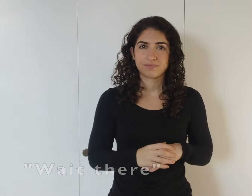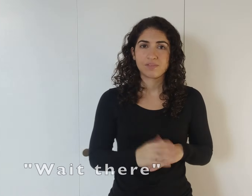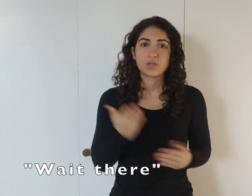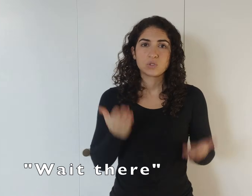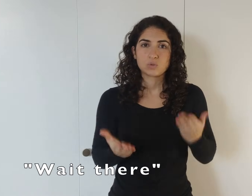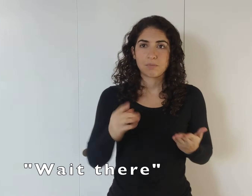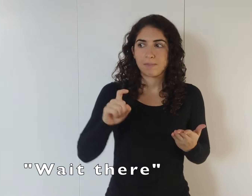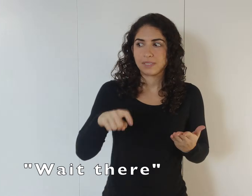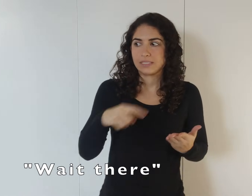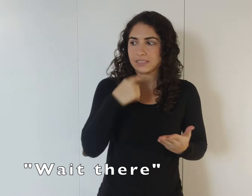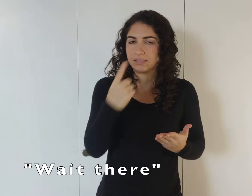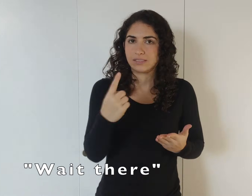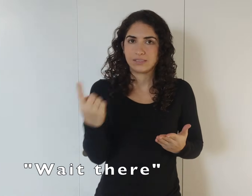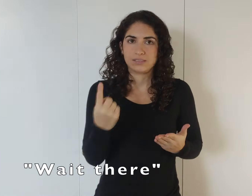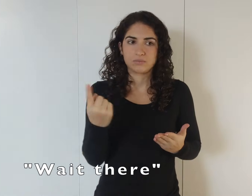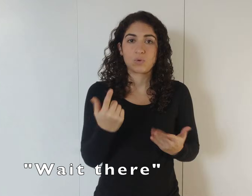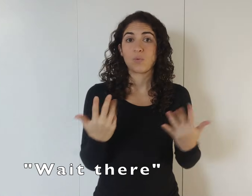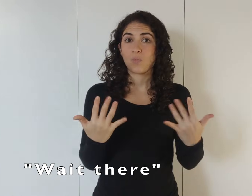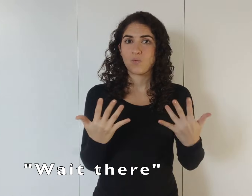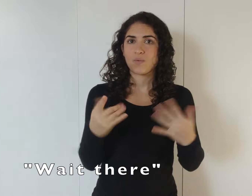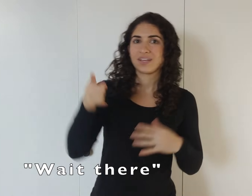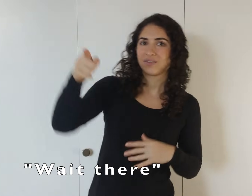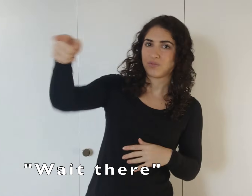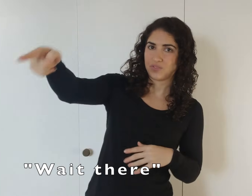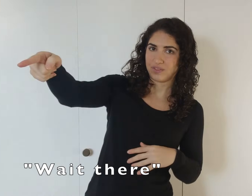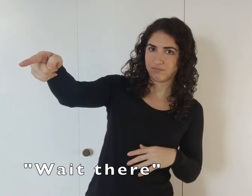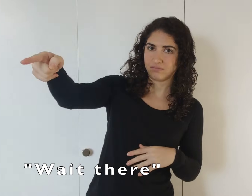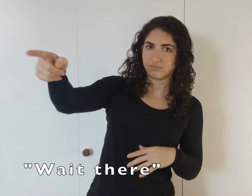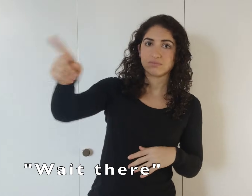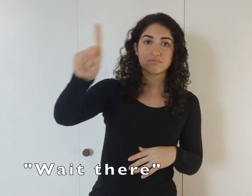So, maybe you need to tell someone: "Wait over there."